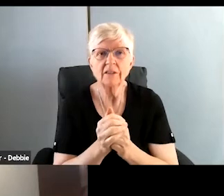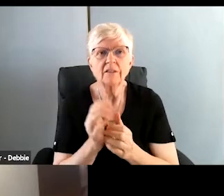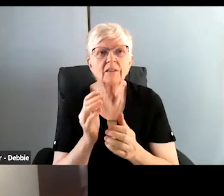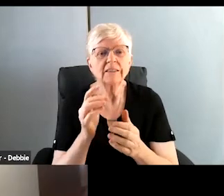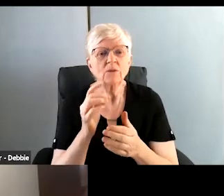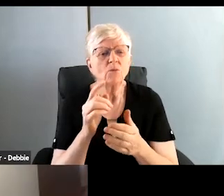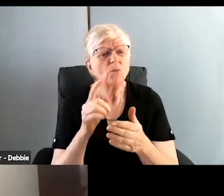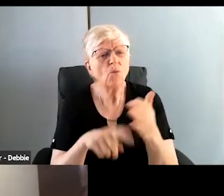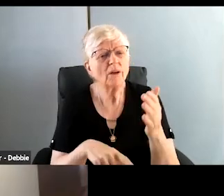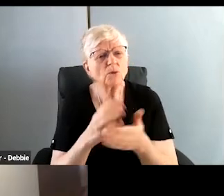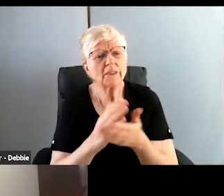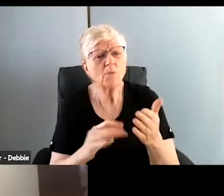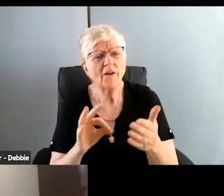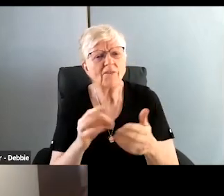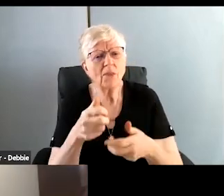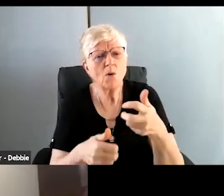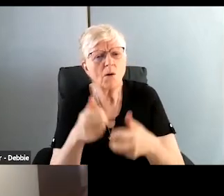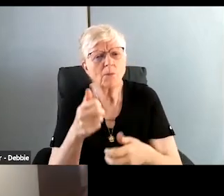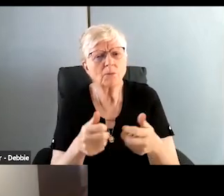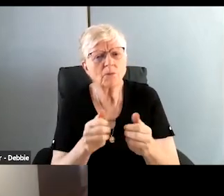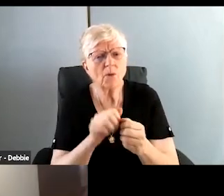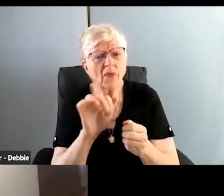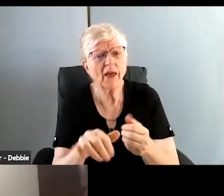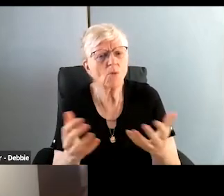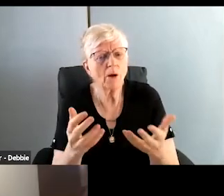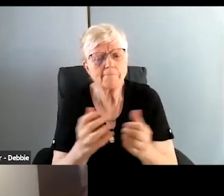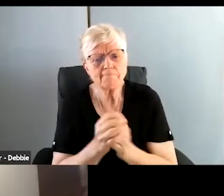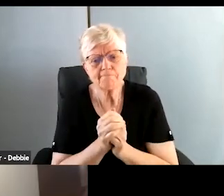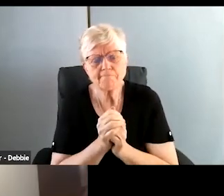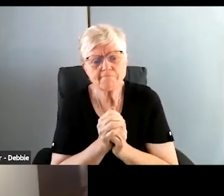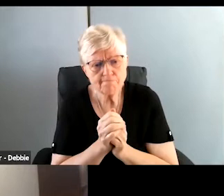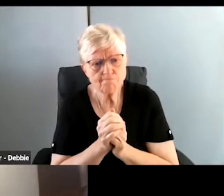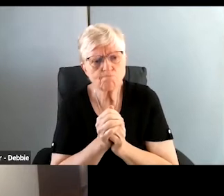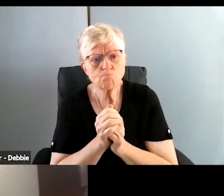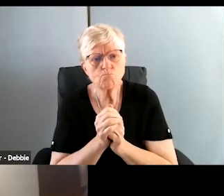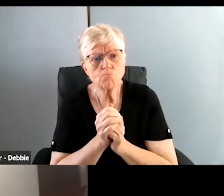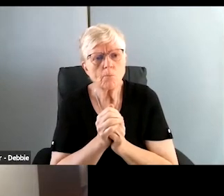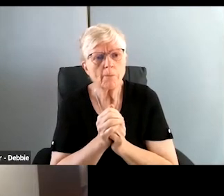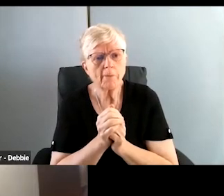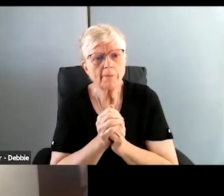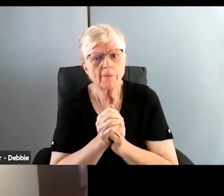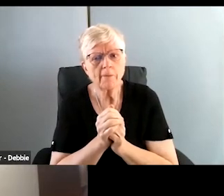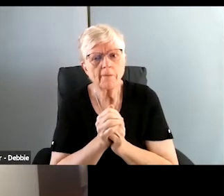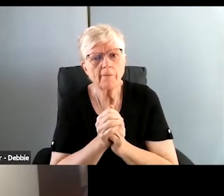DIFFICULTIES?